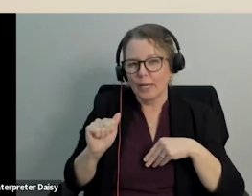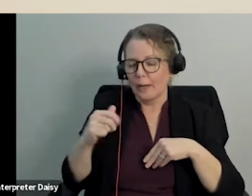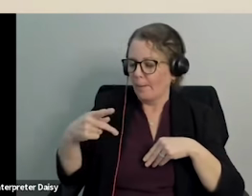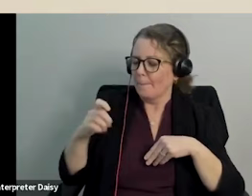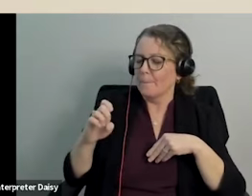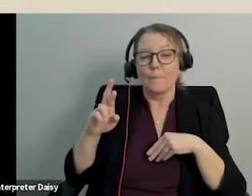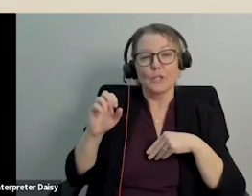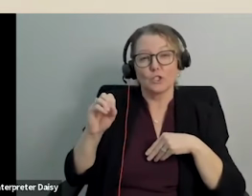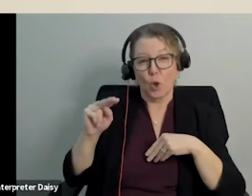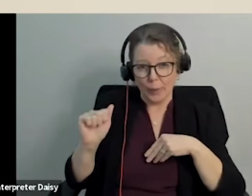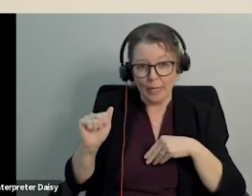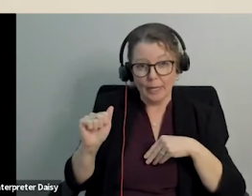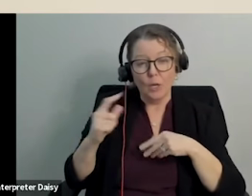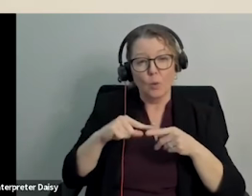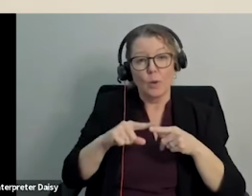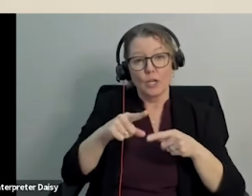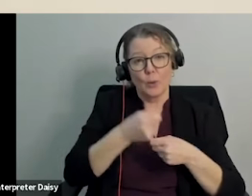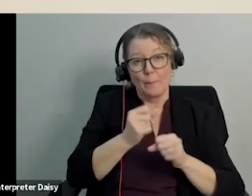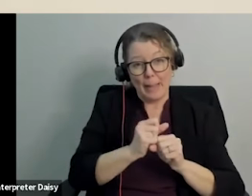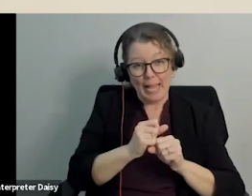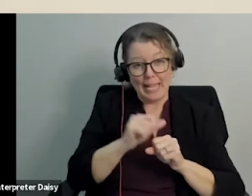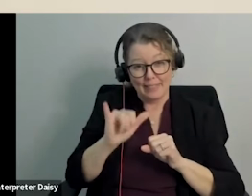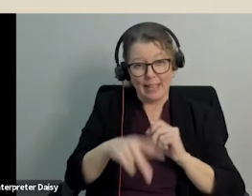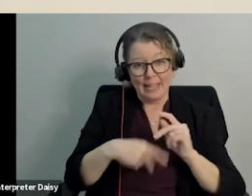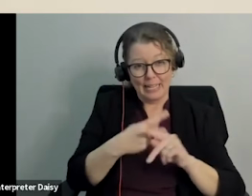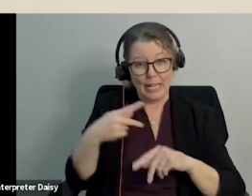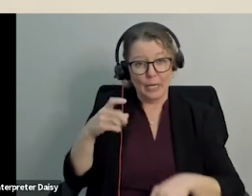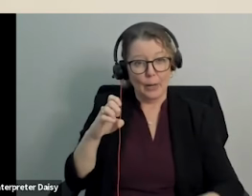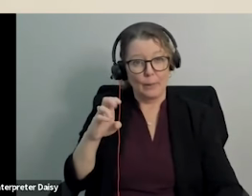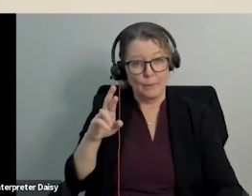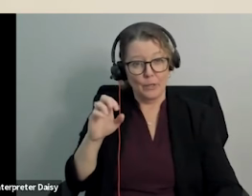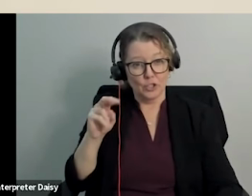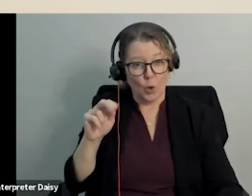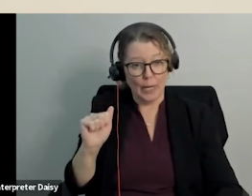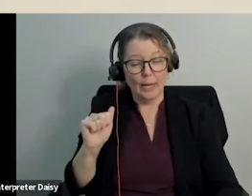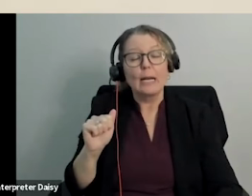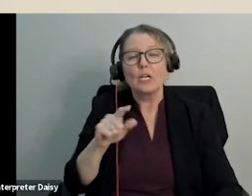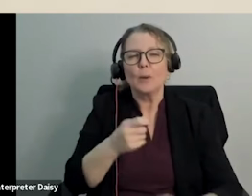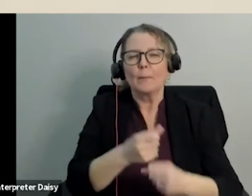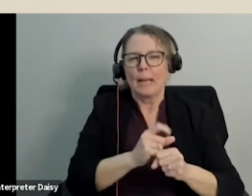when you're creating any type of persona is to make sure you're having an inclusive screener. So when you are doing recruitment,